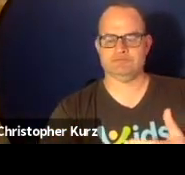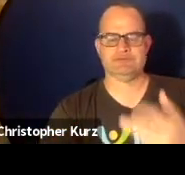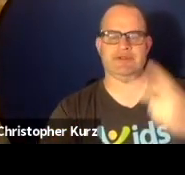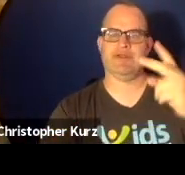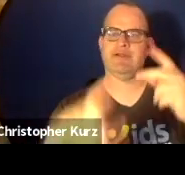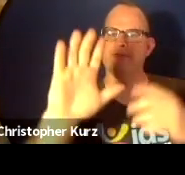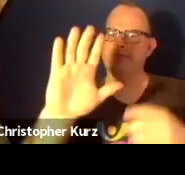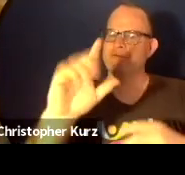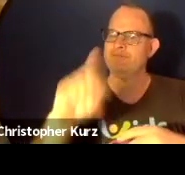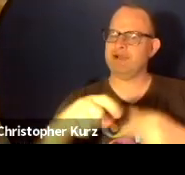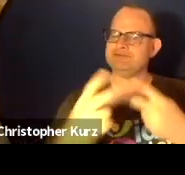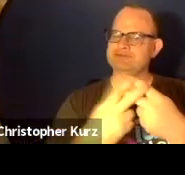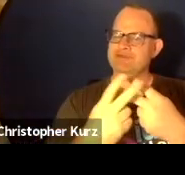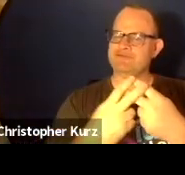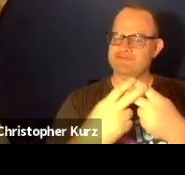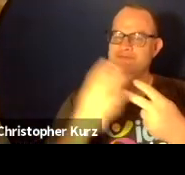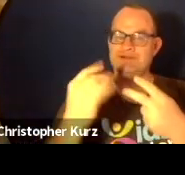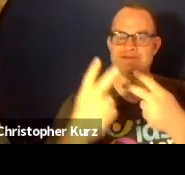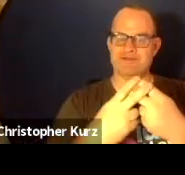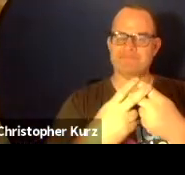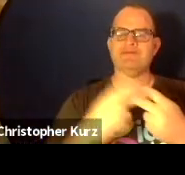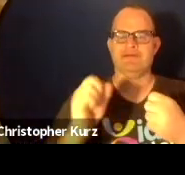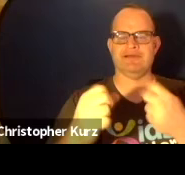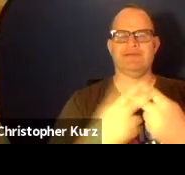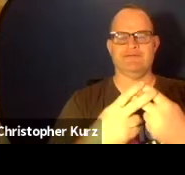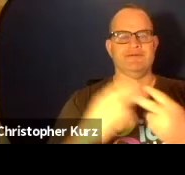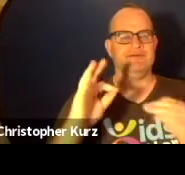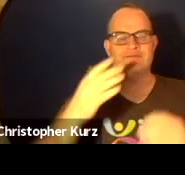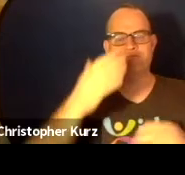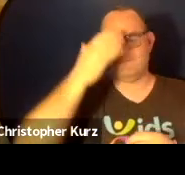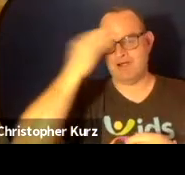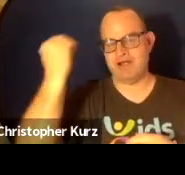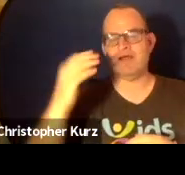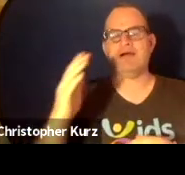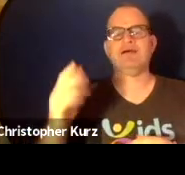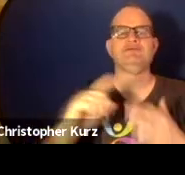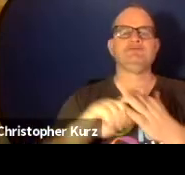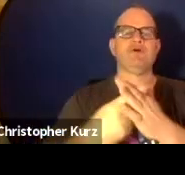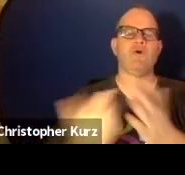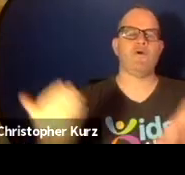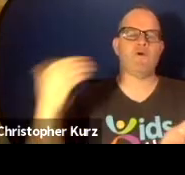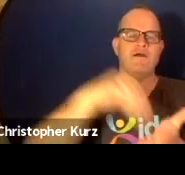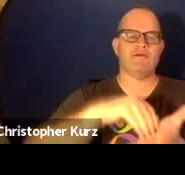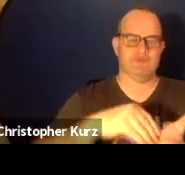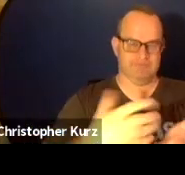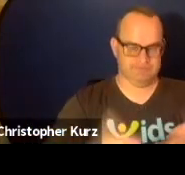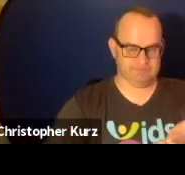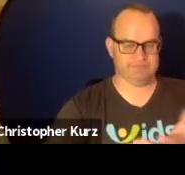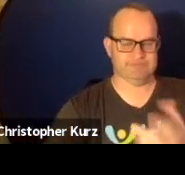write our story in English and the sign language of Rochester, New York. It's important that you remember to save